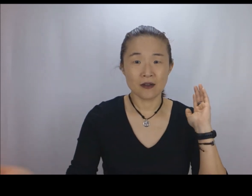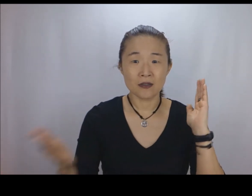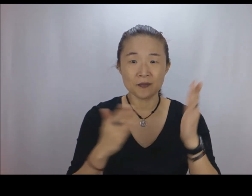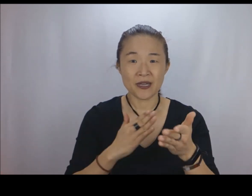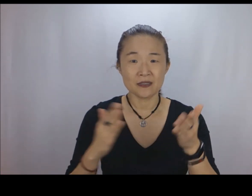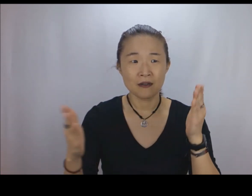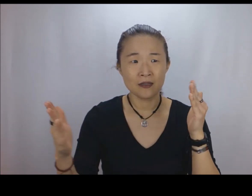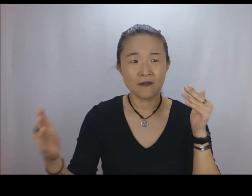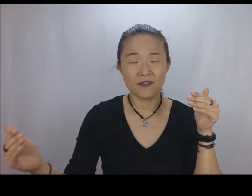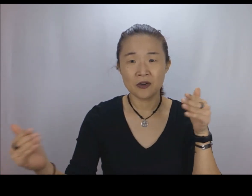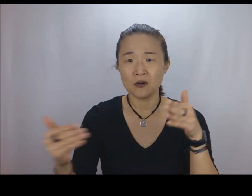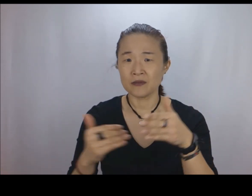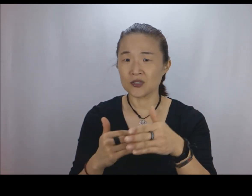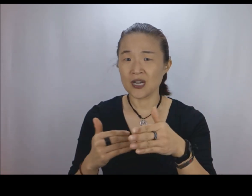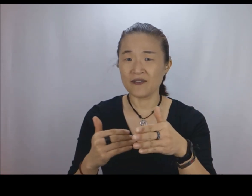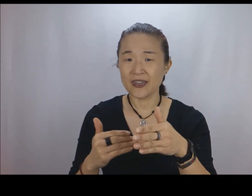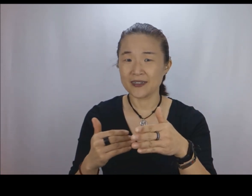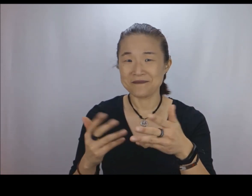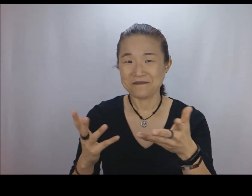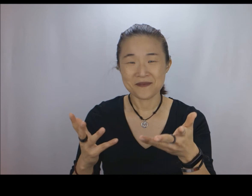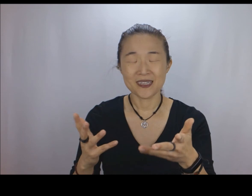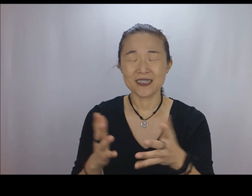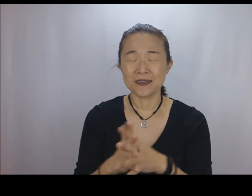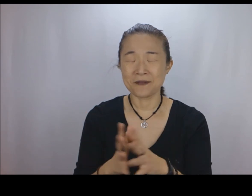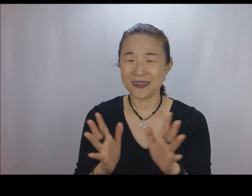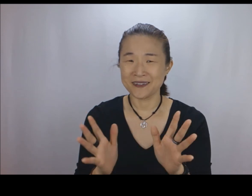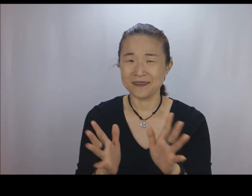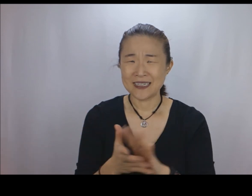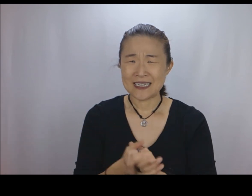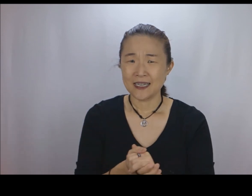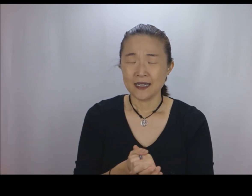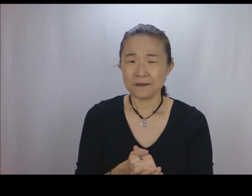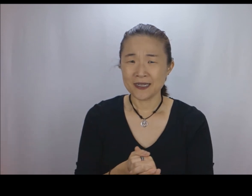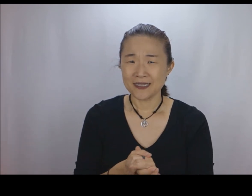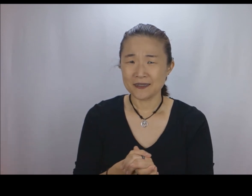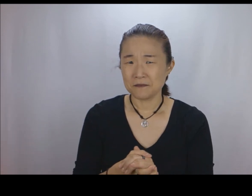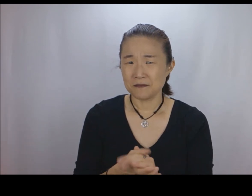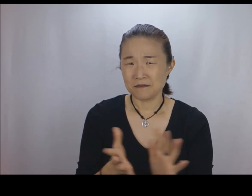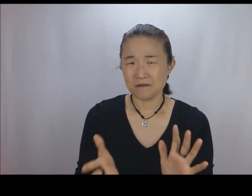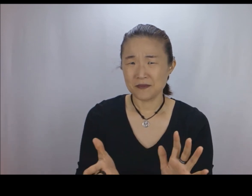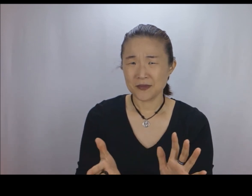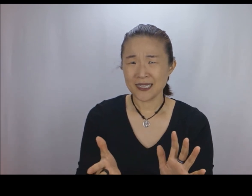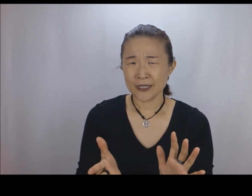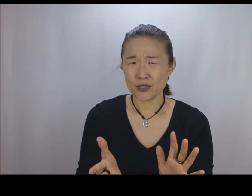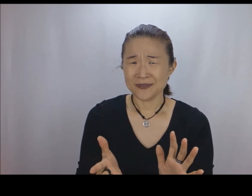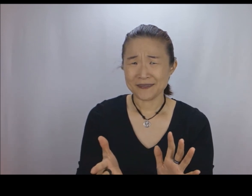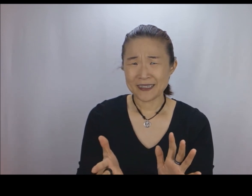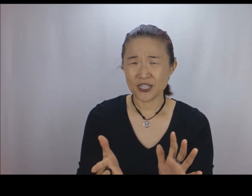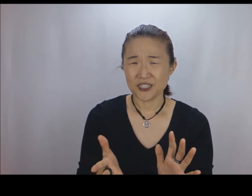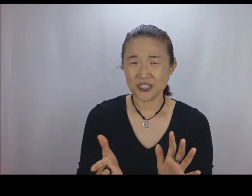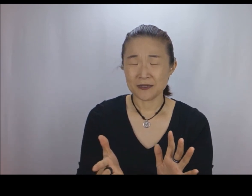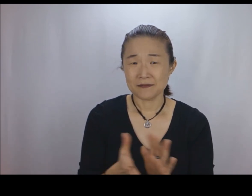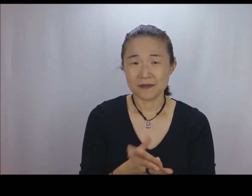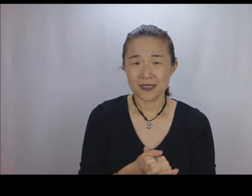It all depends on the flow of the traffic. if I can, if that's, clear-ish.